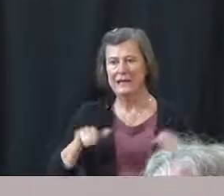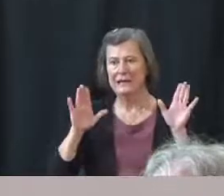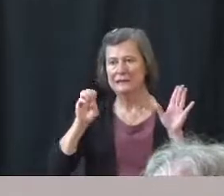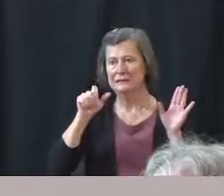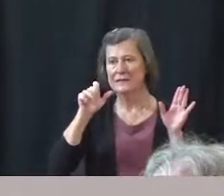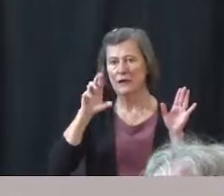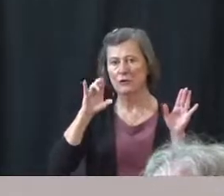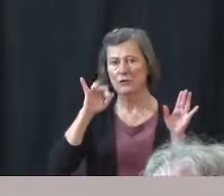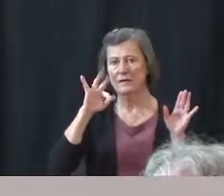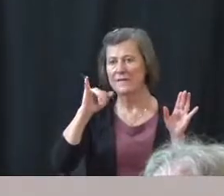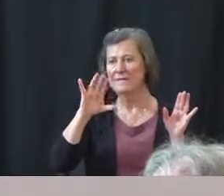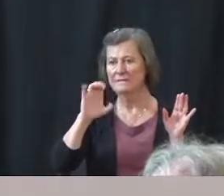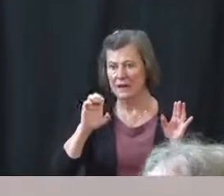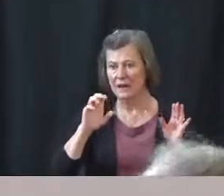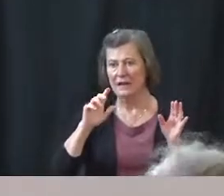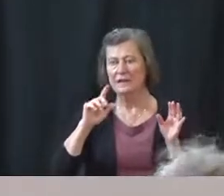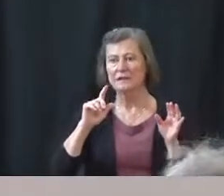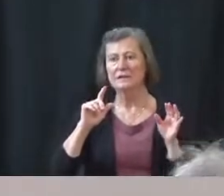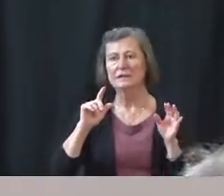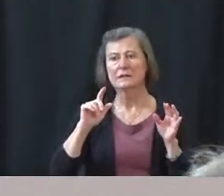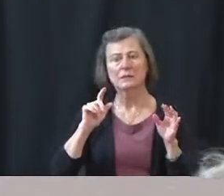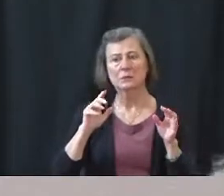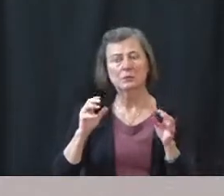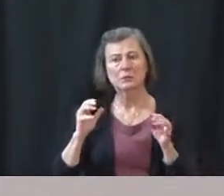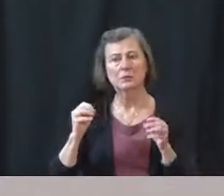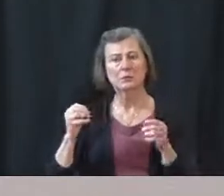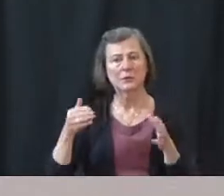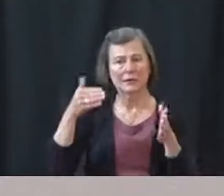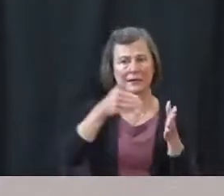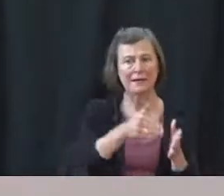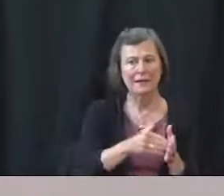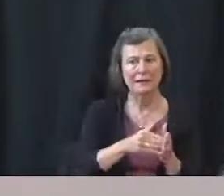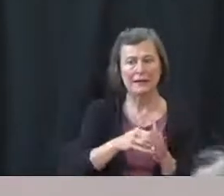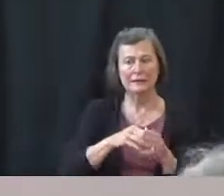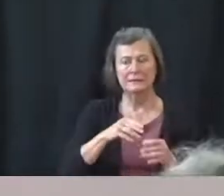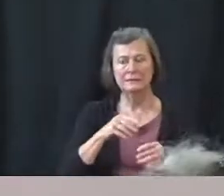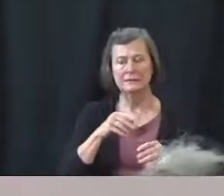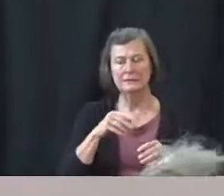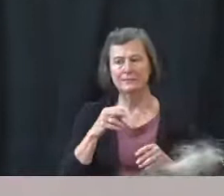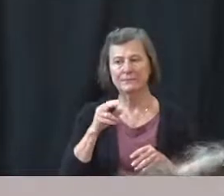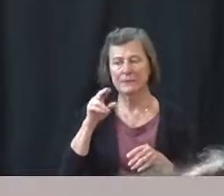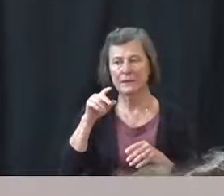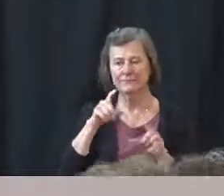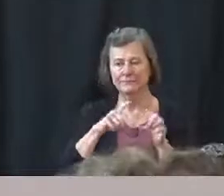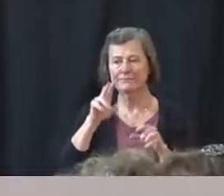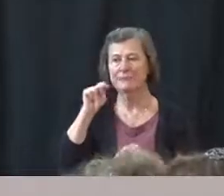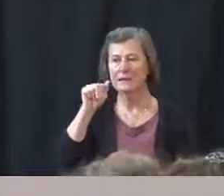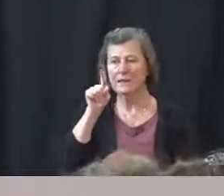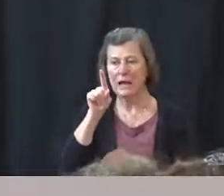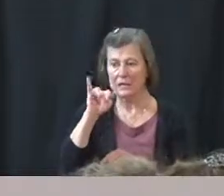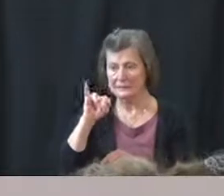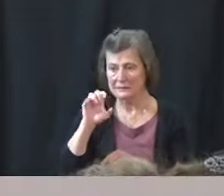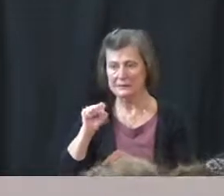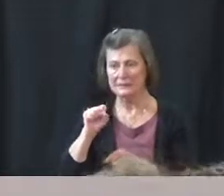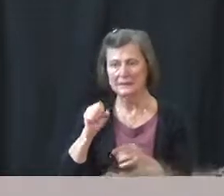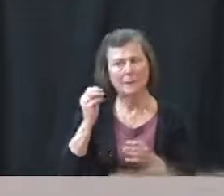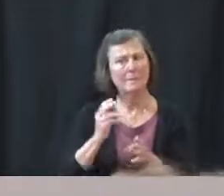evil regime of the Nazis. And so, today, let's also be mindful of those who have helped create the world that we live